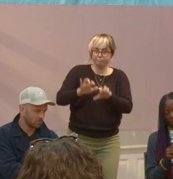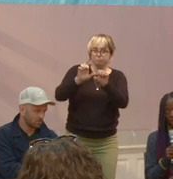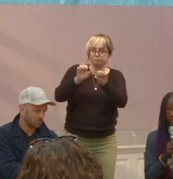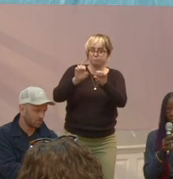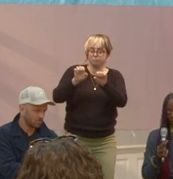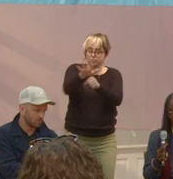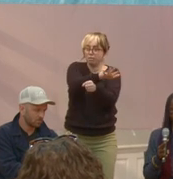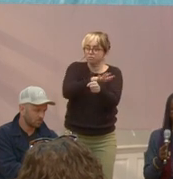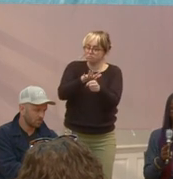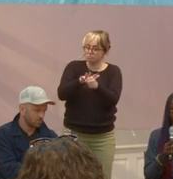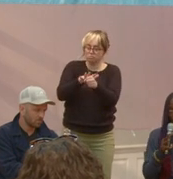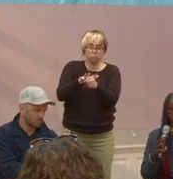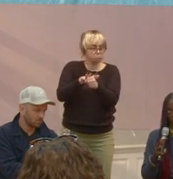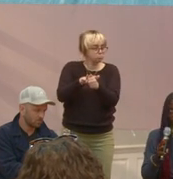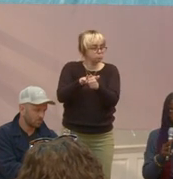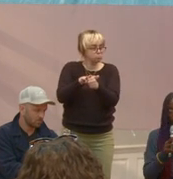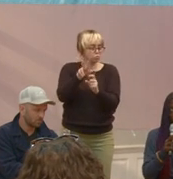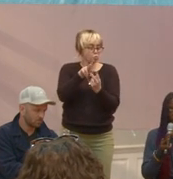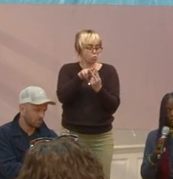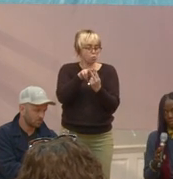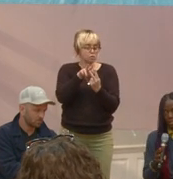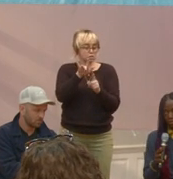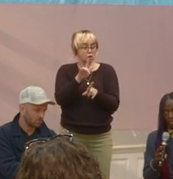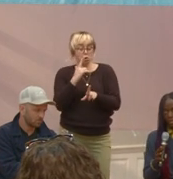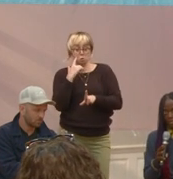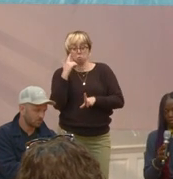whether it is like, you know, in the trained state inside the